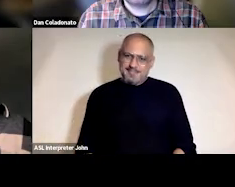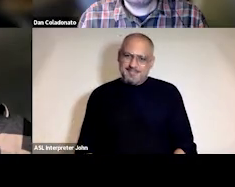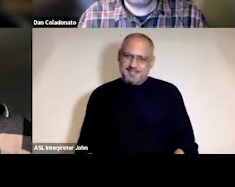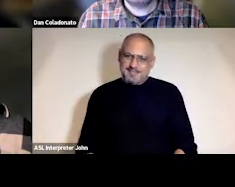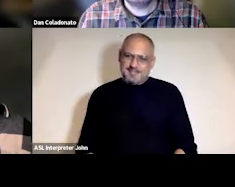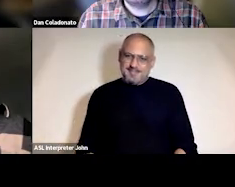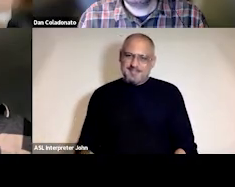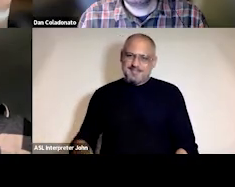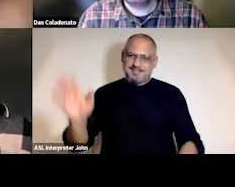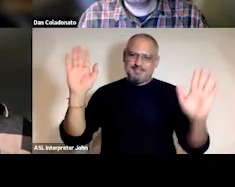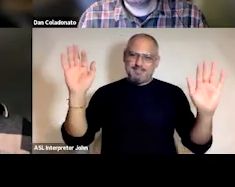Bye everyone. - Have a great day.